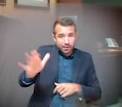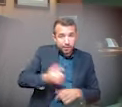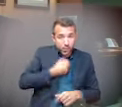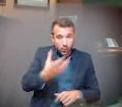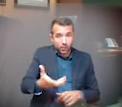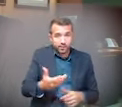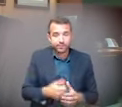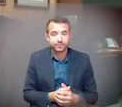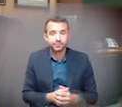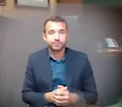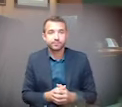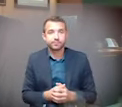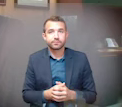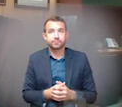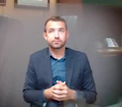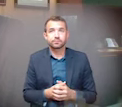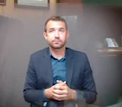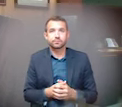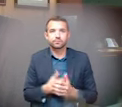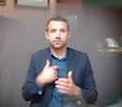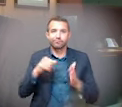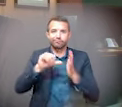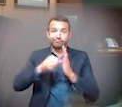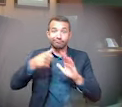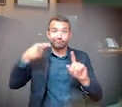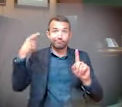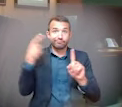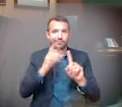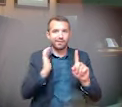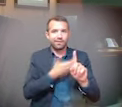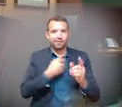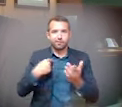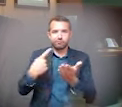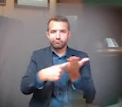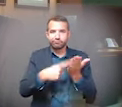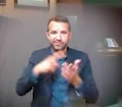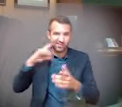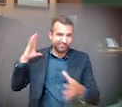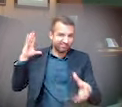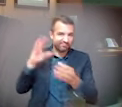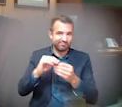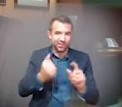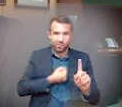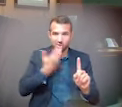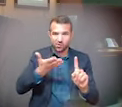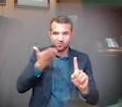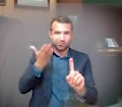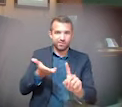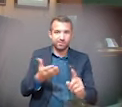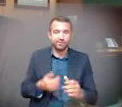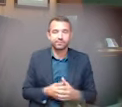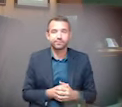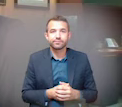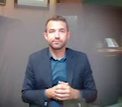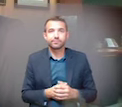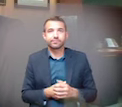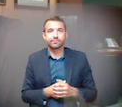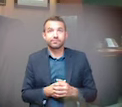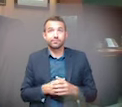That really speaks to so much of what we have already touched on in this conversation. And, am I correct LeDerick? This is the world premiere.